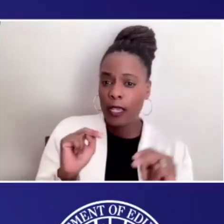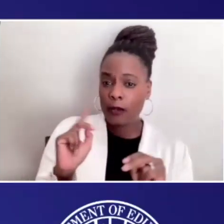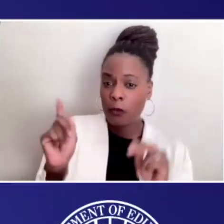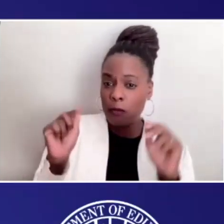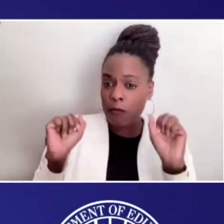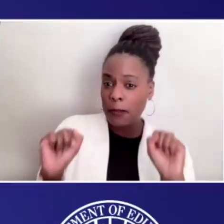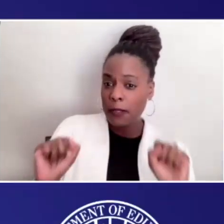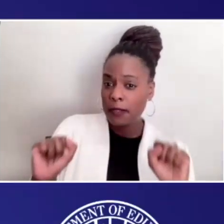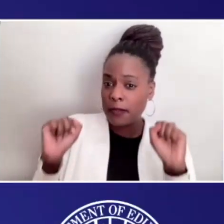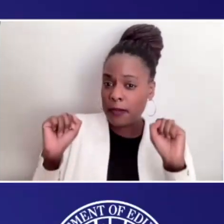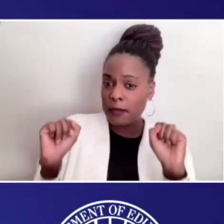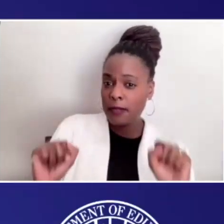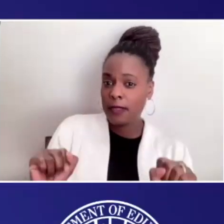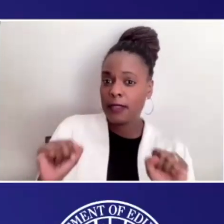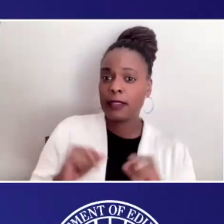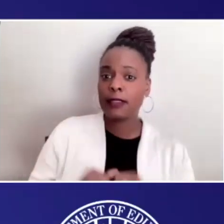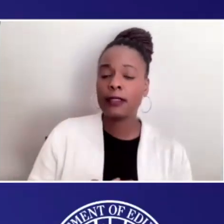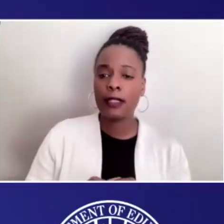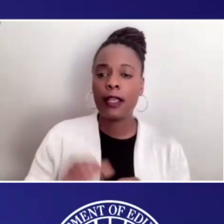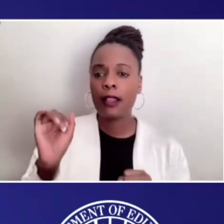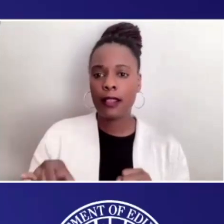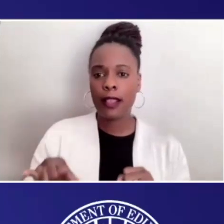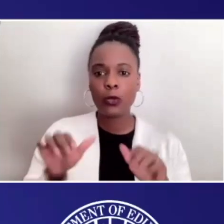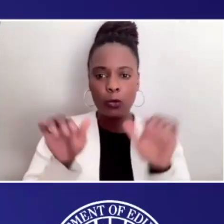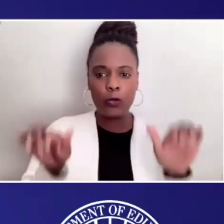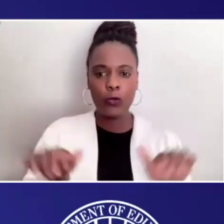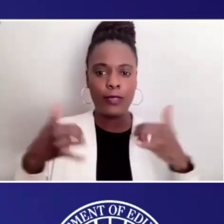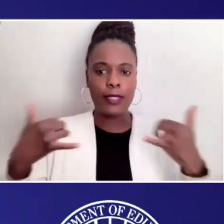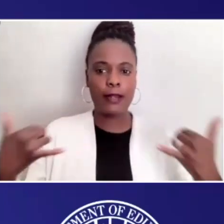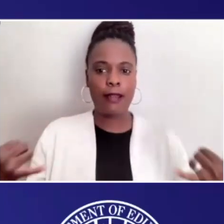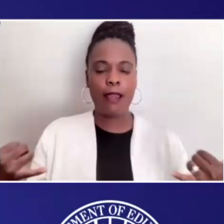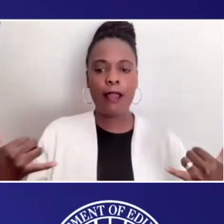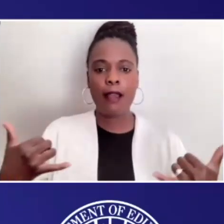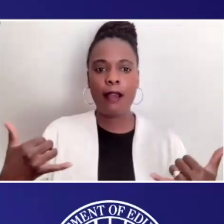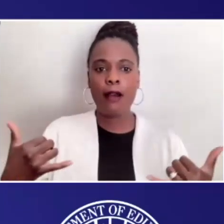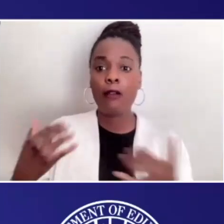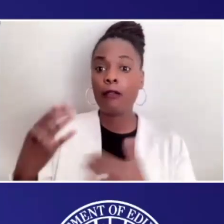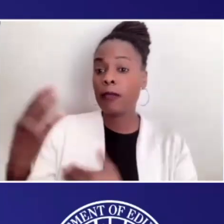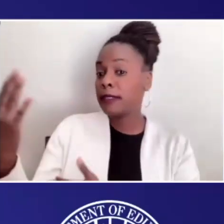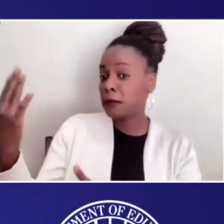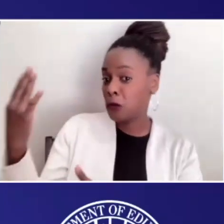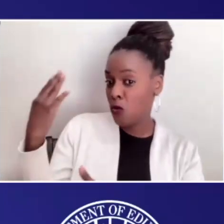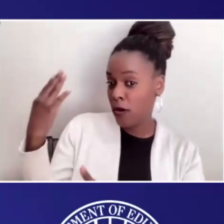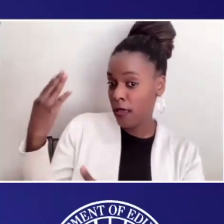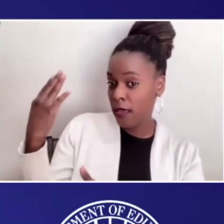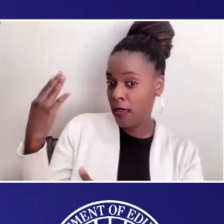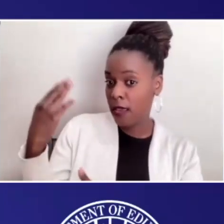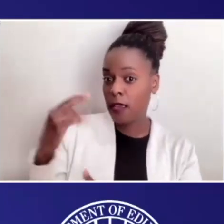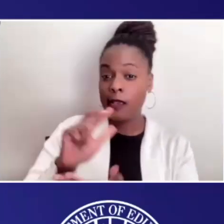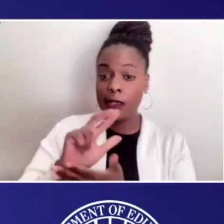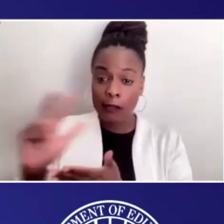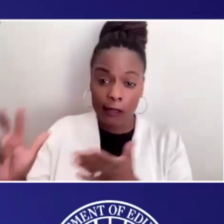through, and that's what we're doing. That's everything from this morning. The three hours that we've spent talking